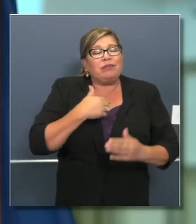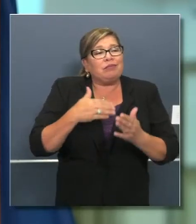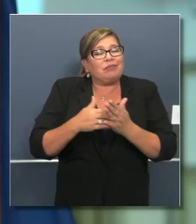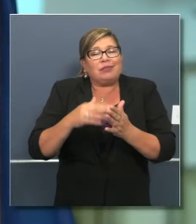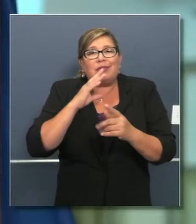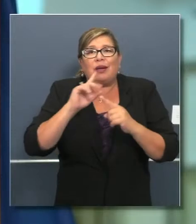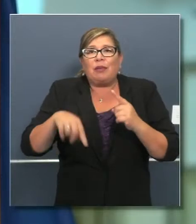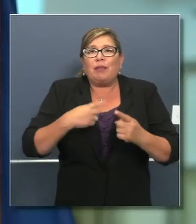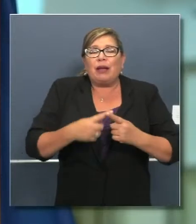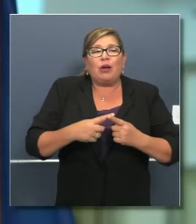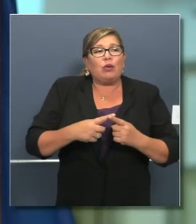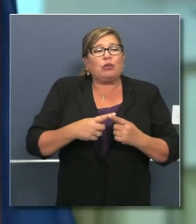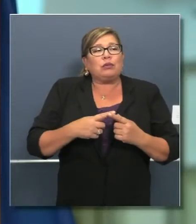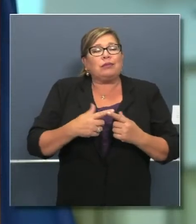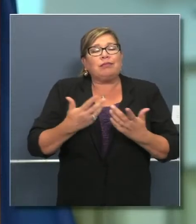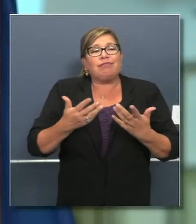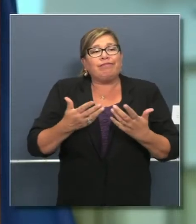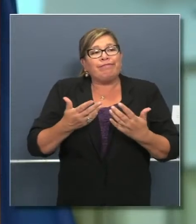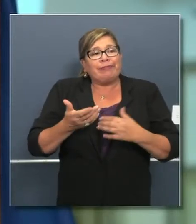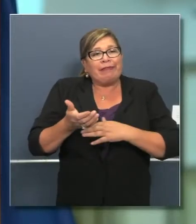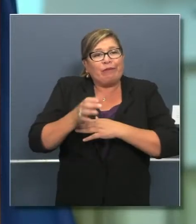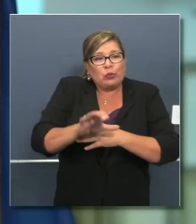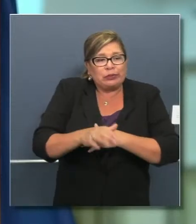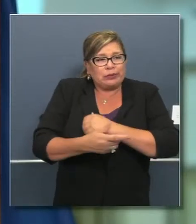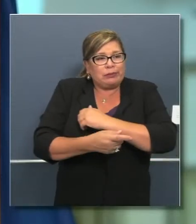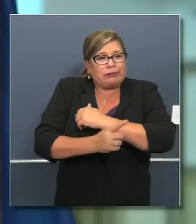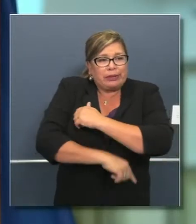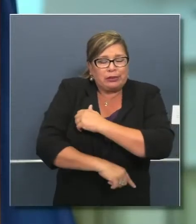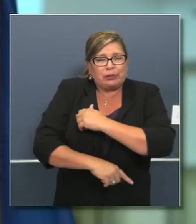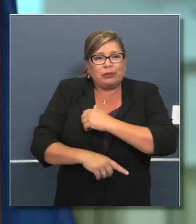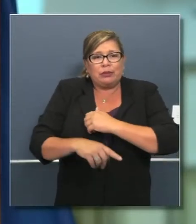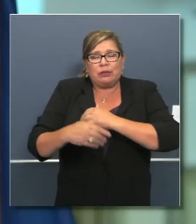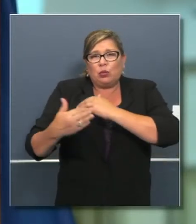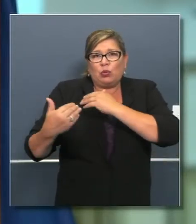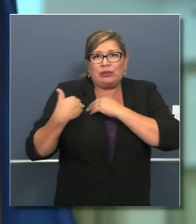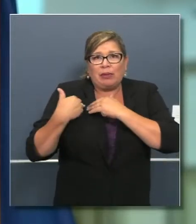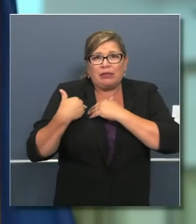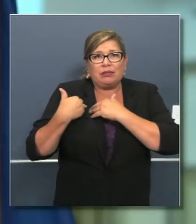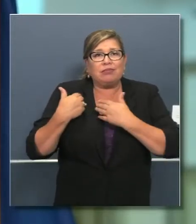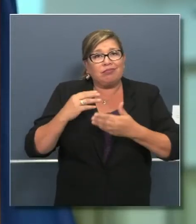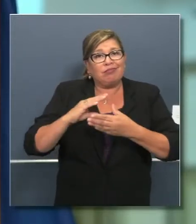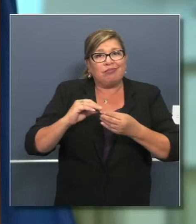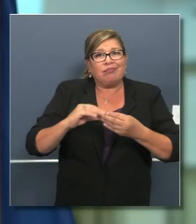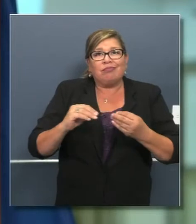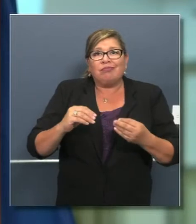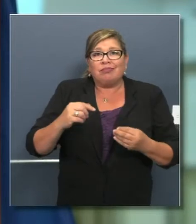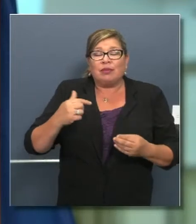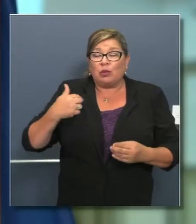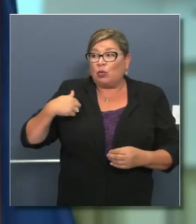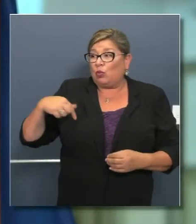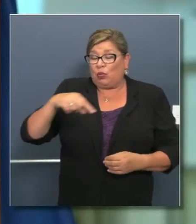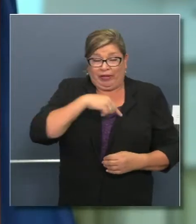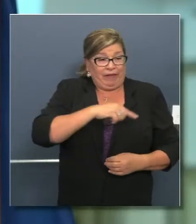we talked a lot about accountability we believe I believe the legislative leadership certainly